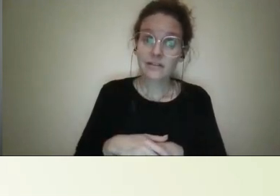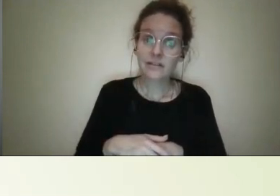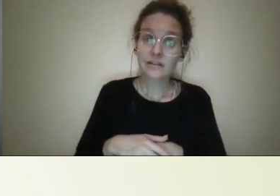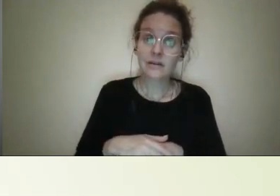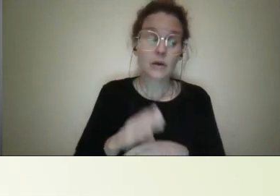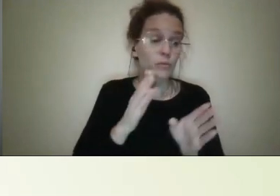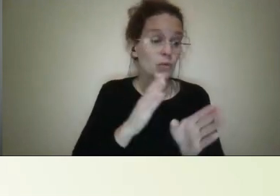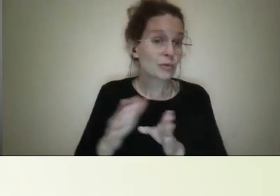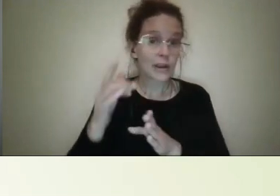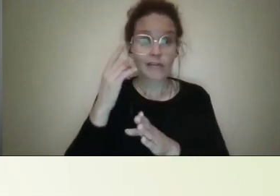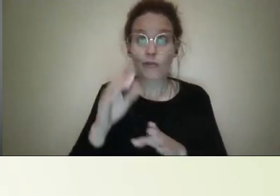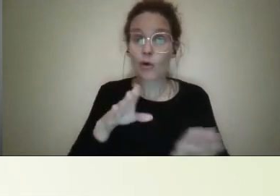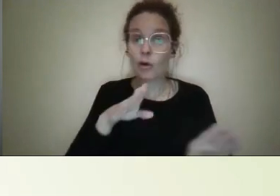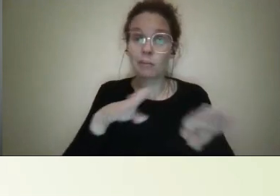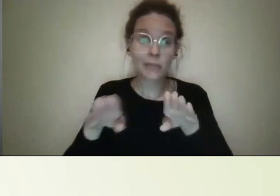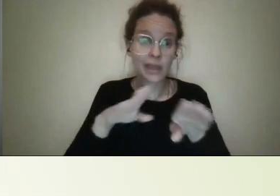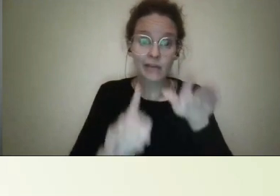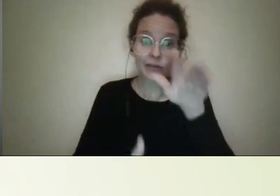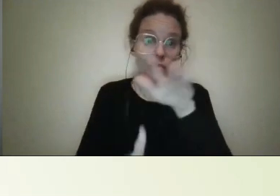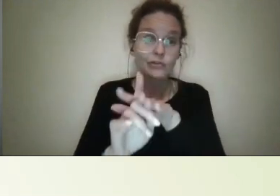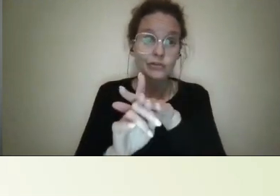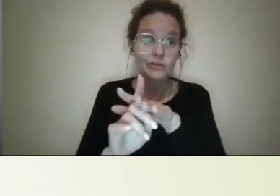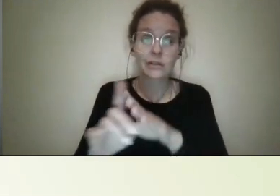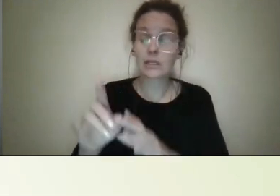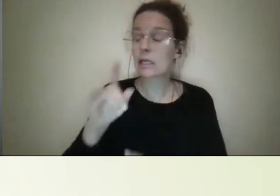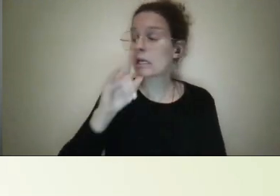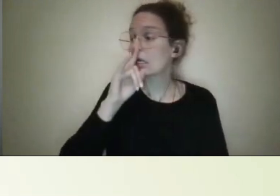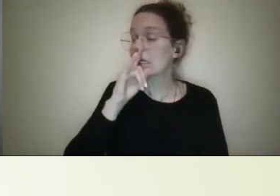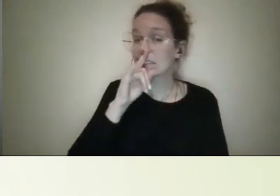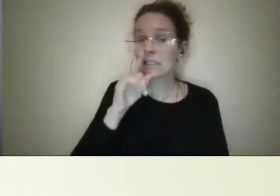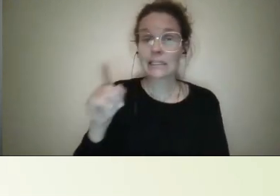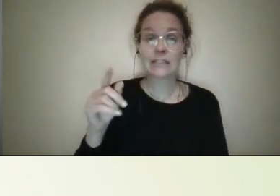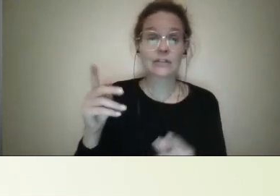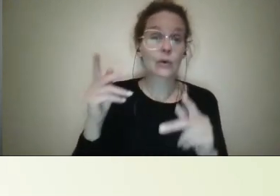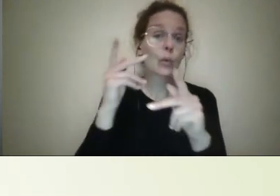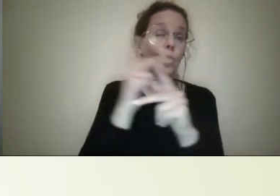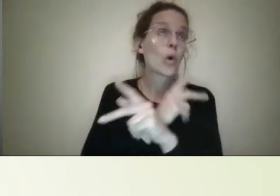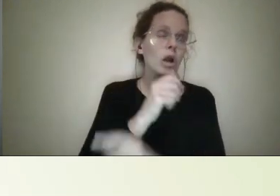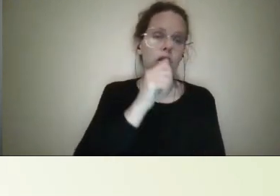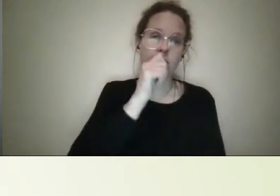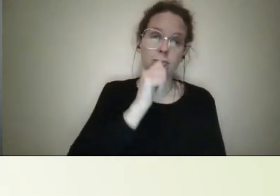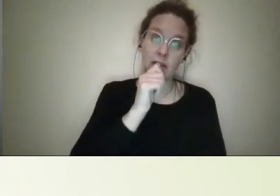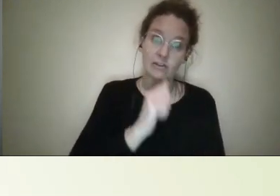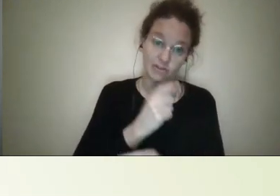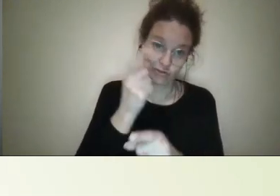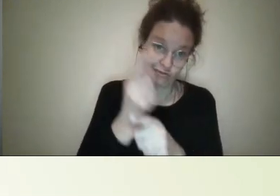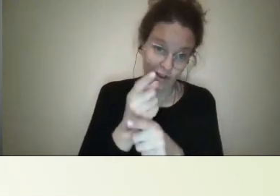or those behaviors because kiddos have the worst level of patience, right? So we want